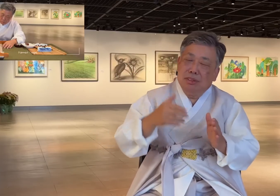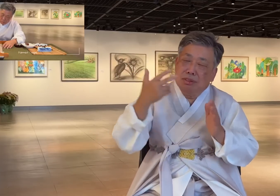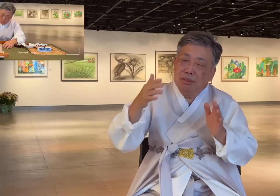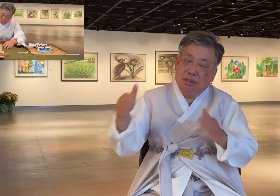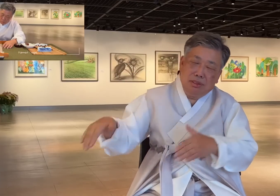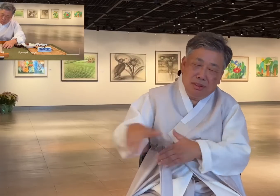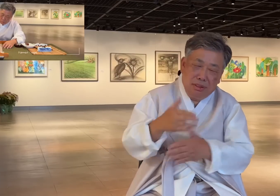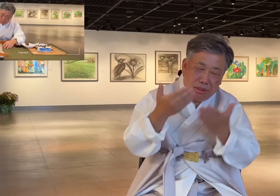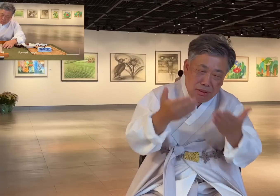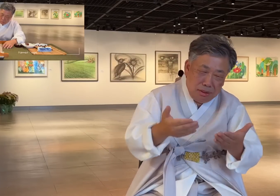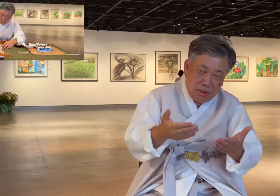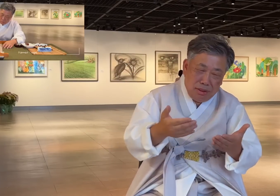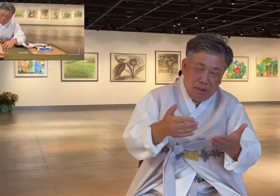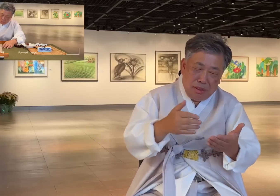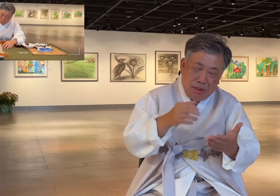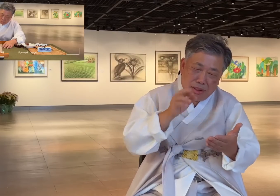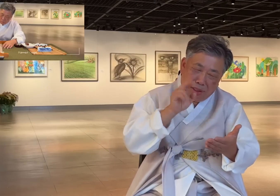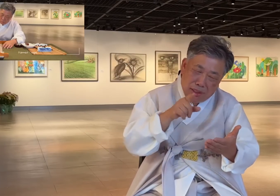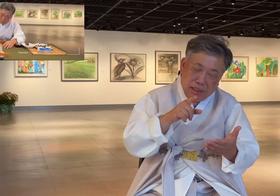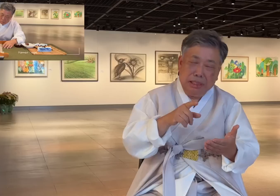I colored it until next week, and when I submitted it,